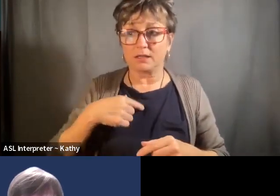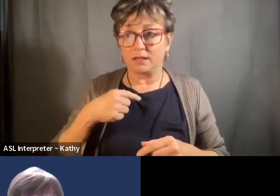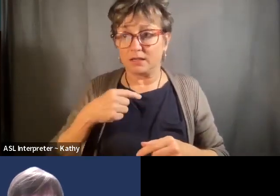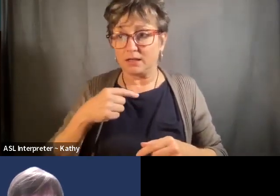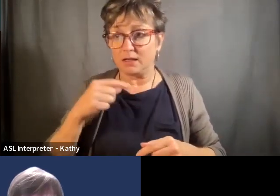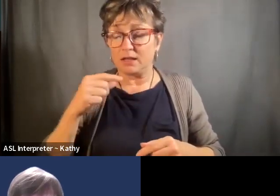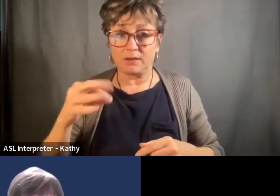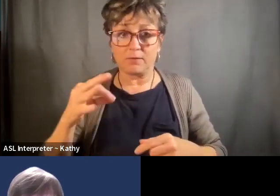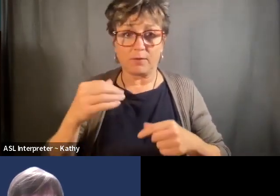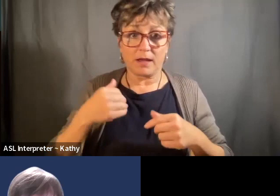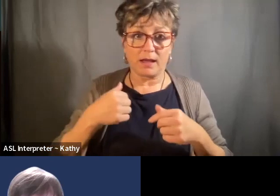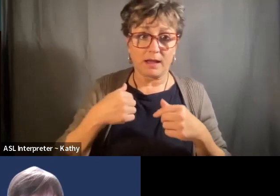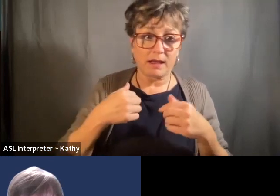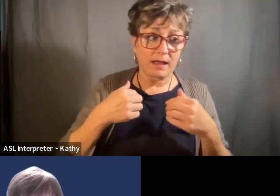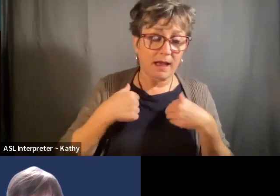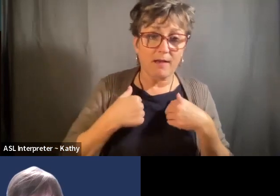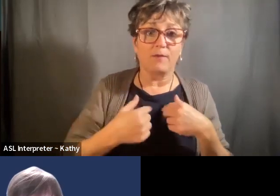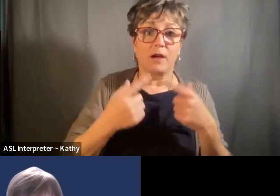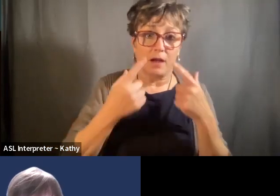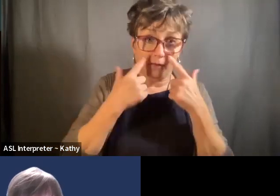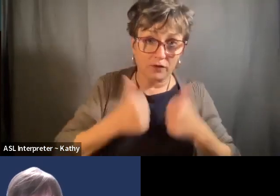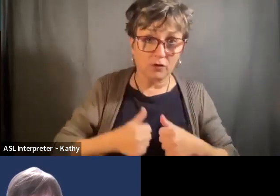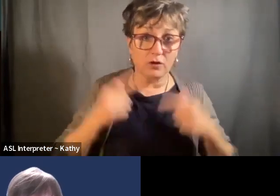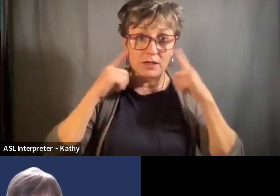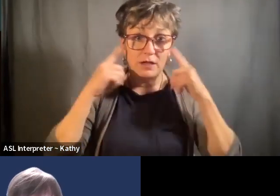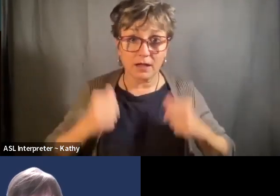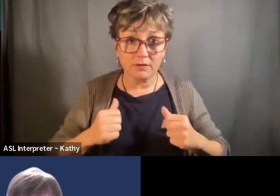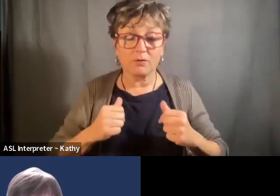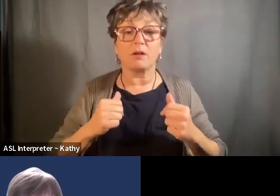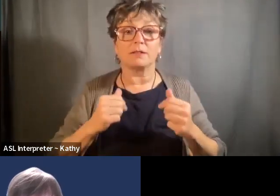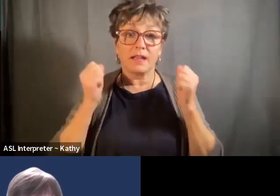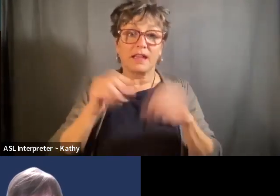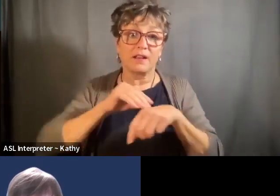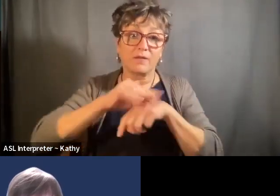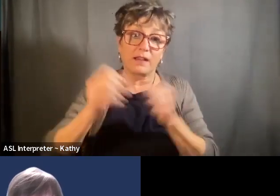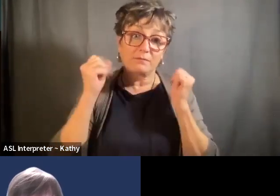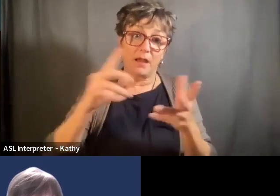you know, a factor of four. The factor of four is quality of life. When you put two, when you lose